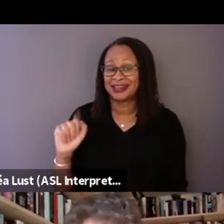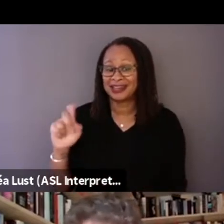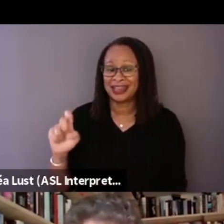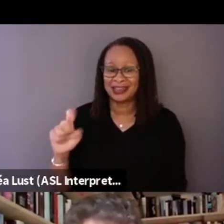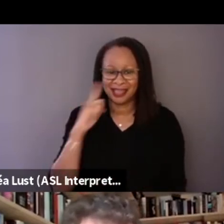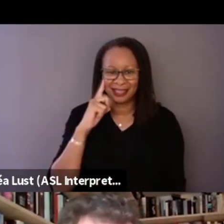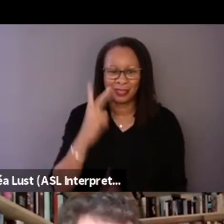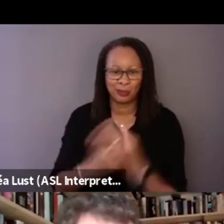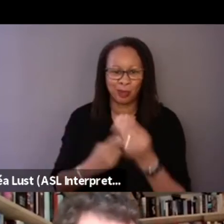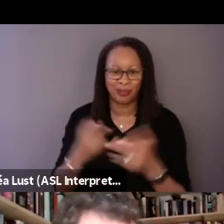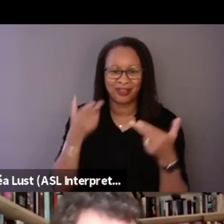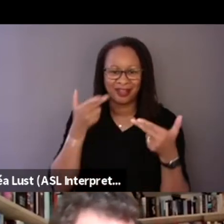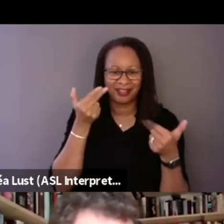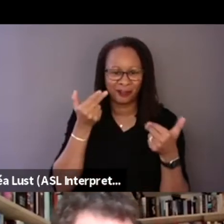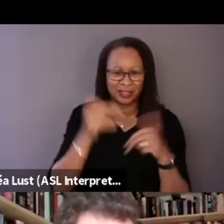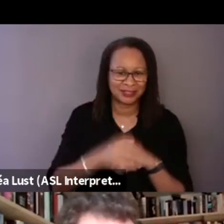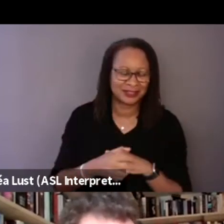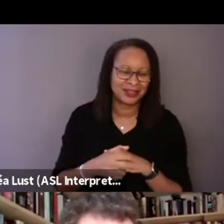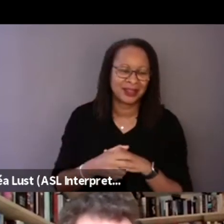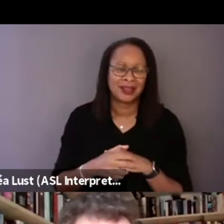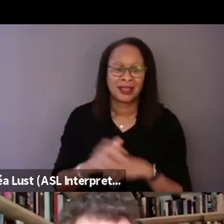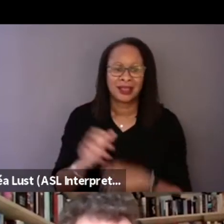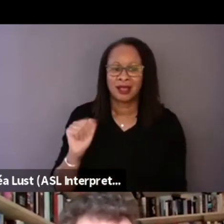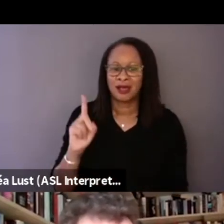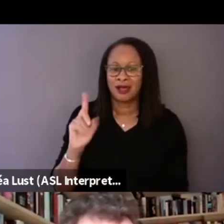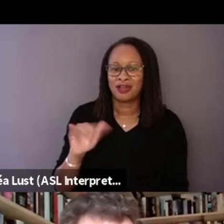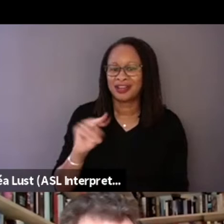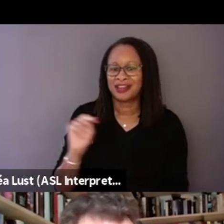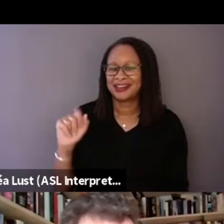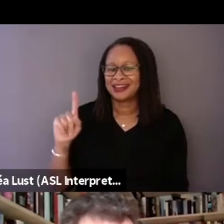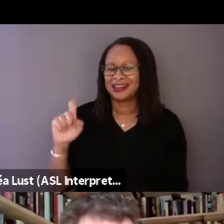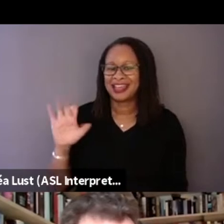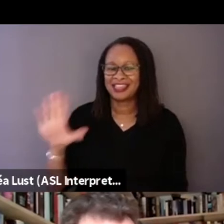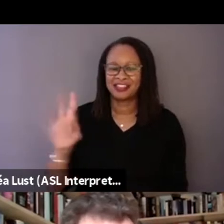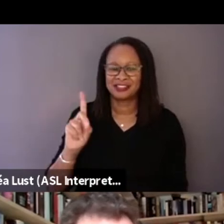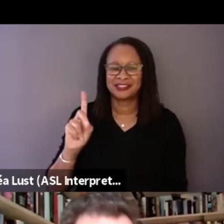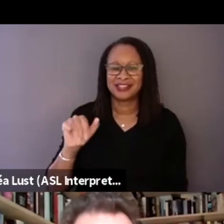Ady and Nate's dynamic always cracked me up